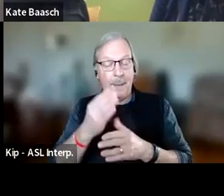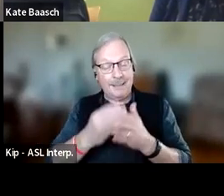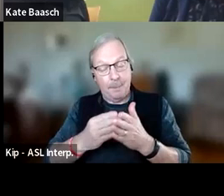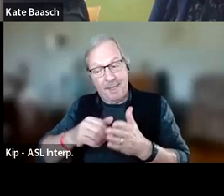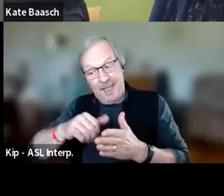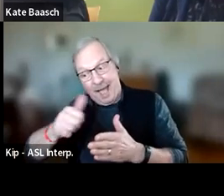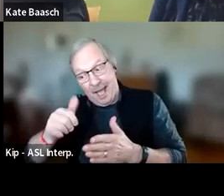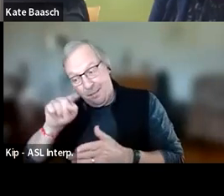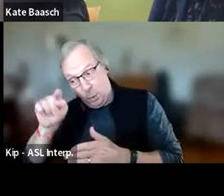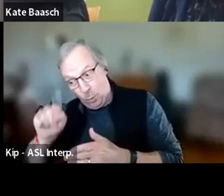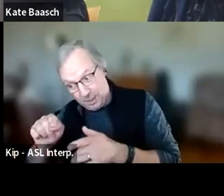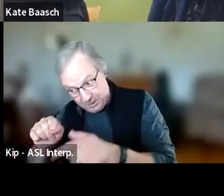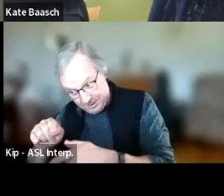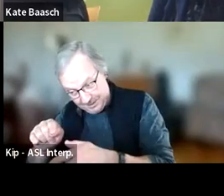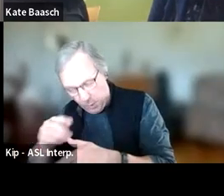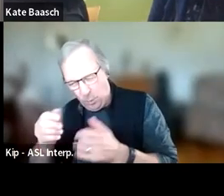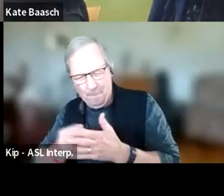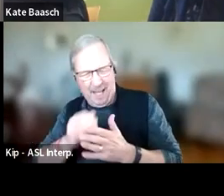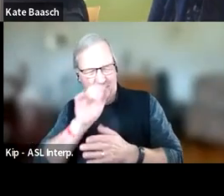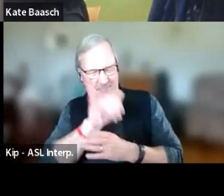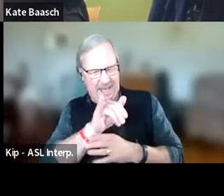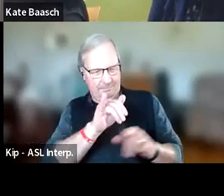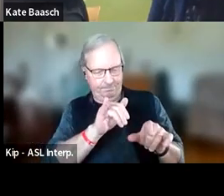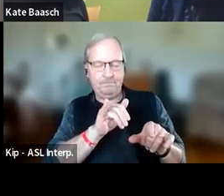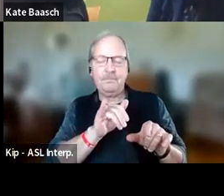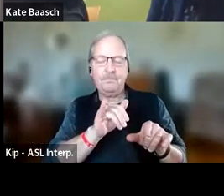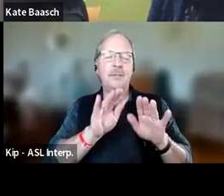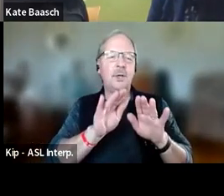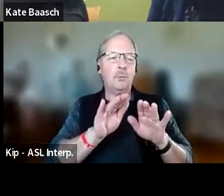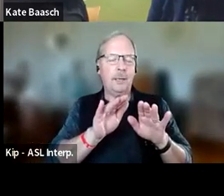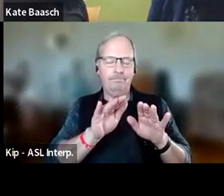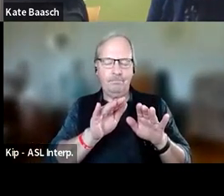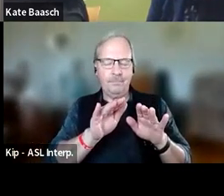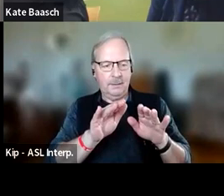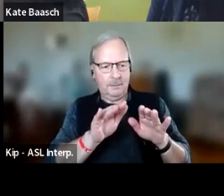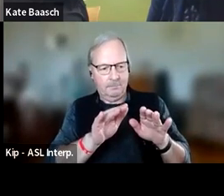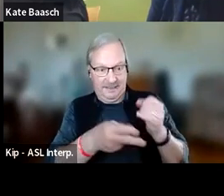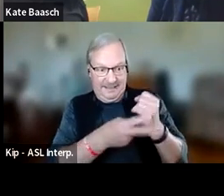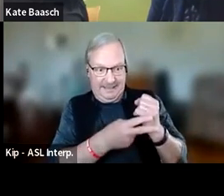asking were about that and I think it's a great plug to bookmark the SOAR online course